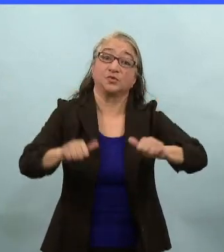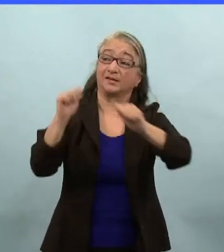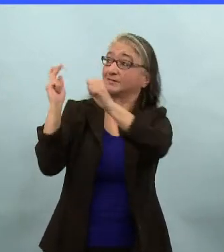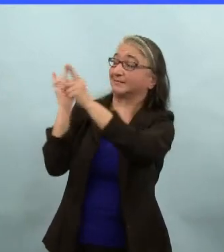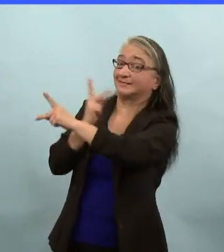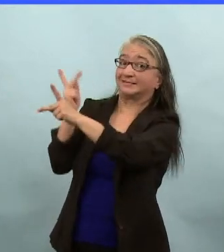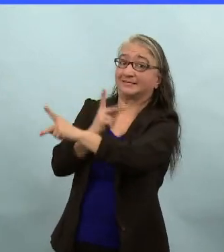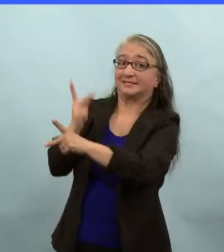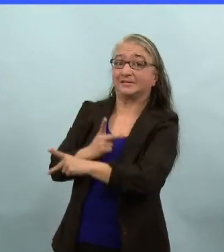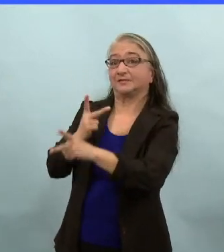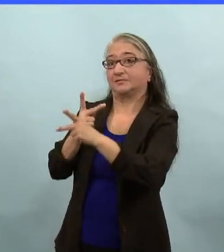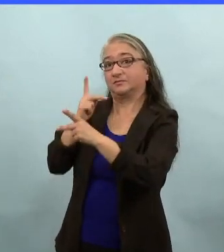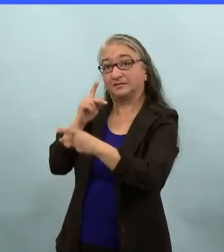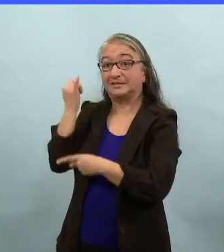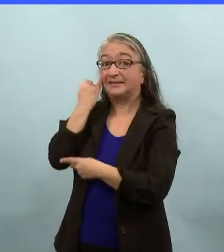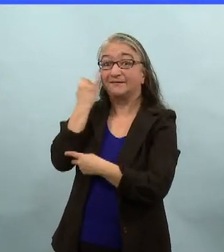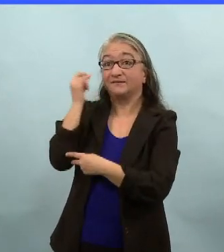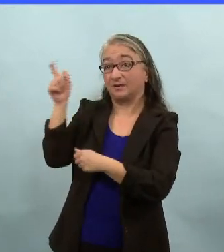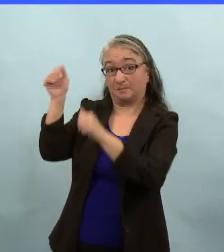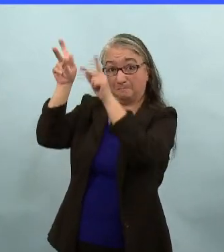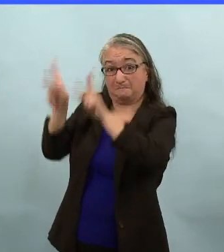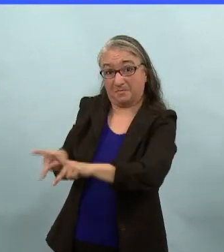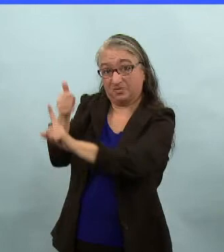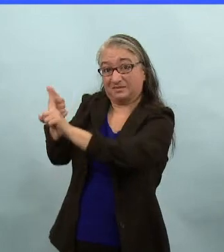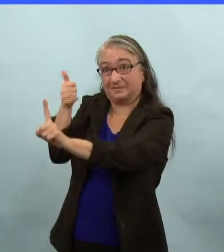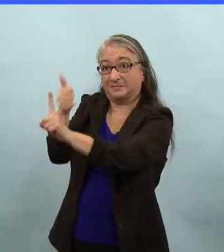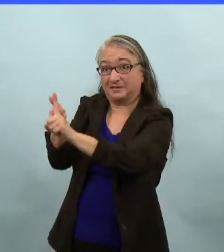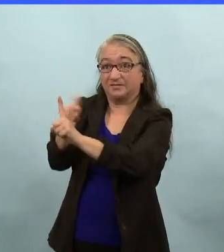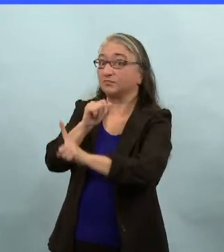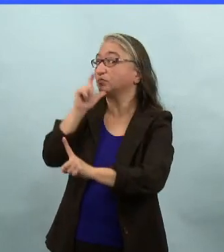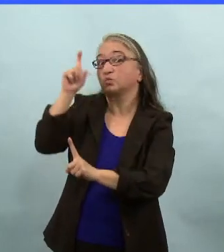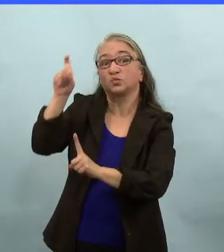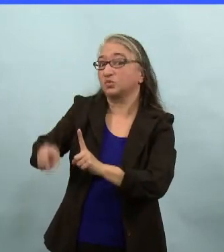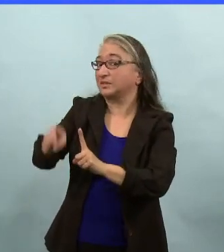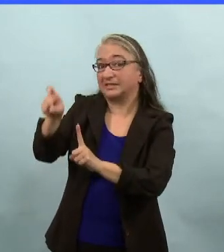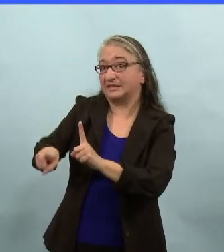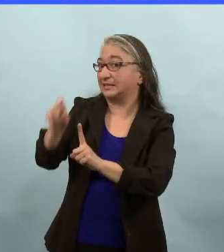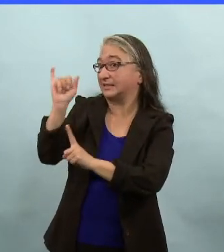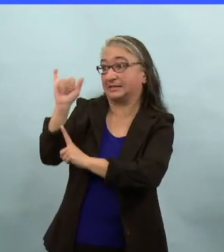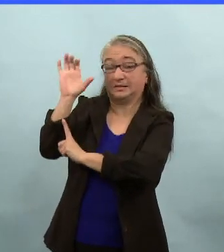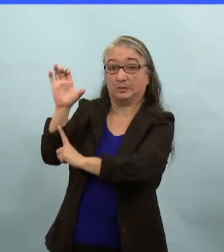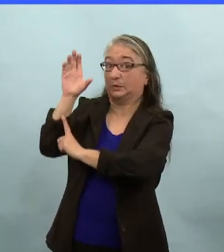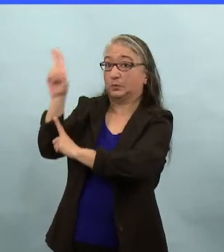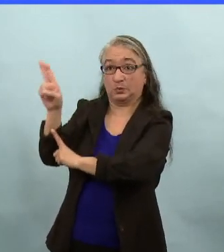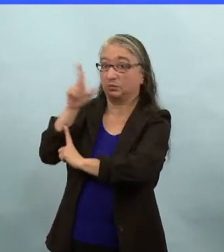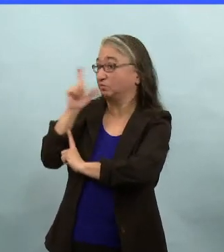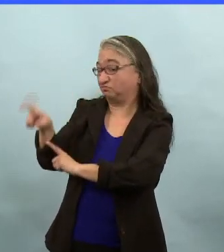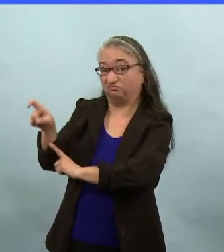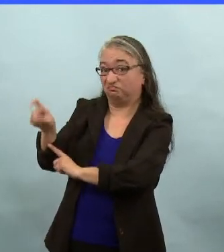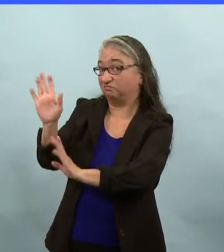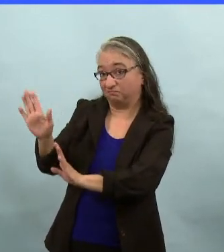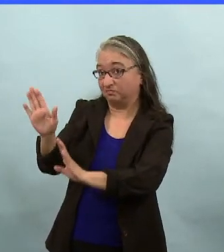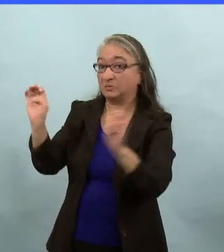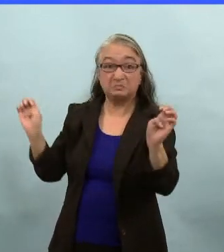no longer require the care of our acute care facilities are moved to appropriate levels of